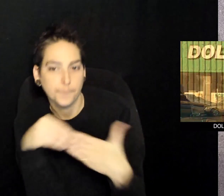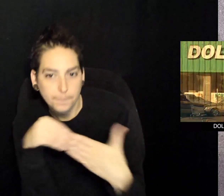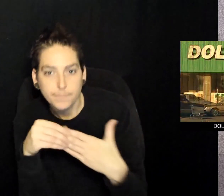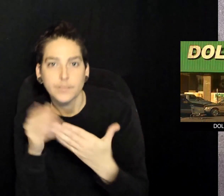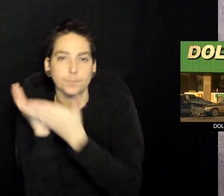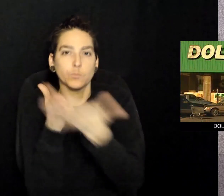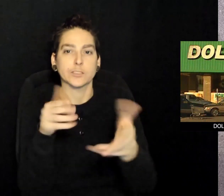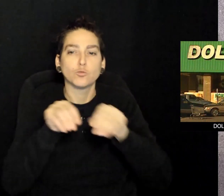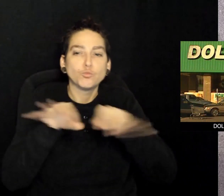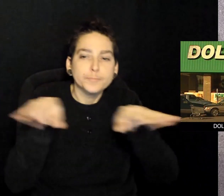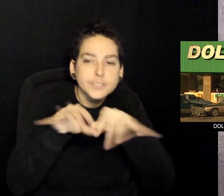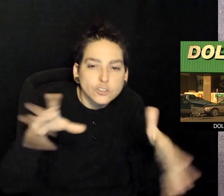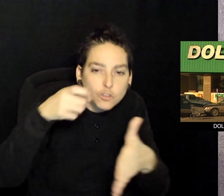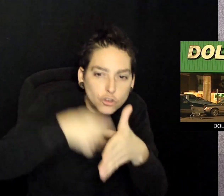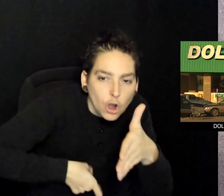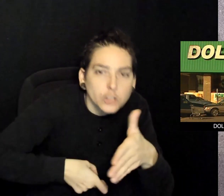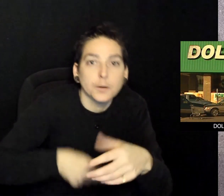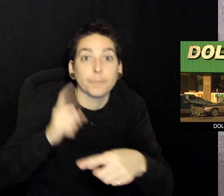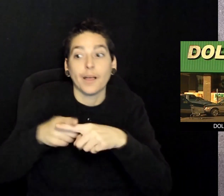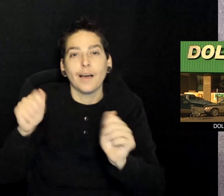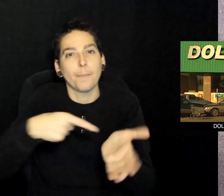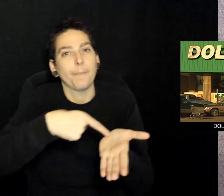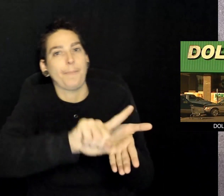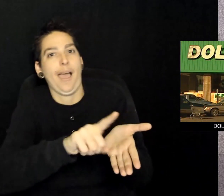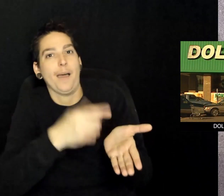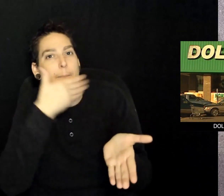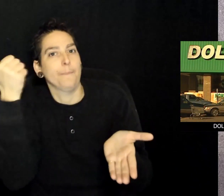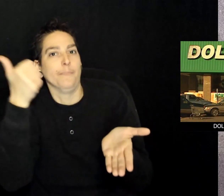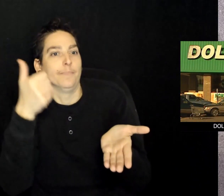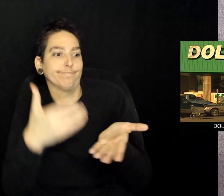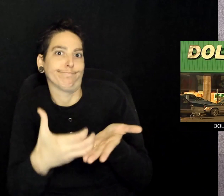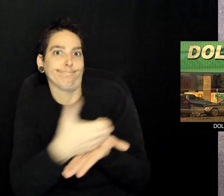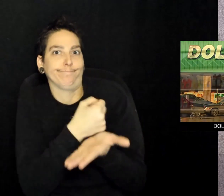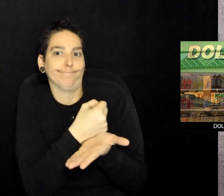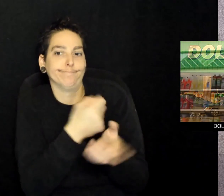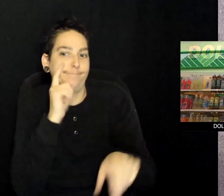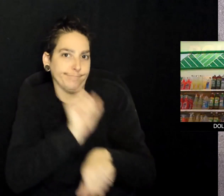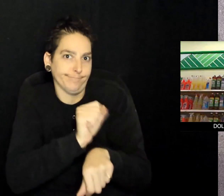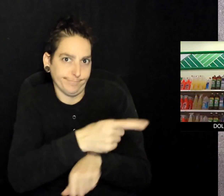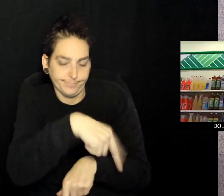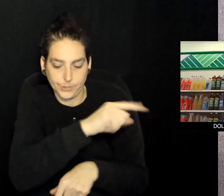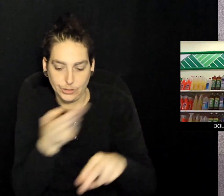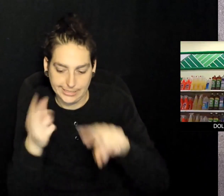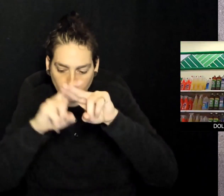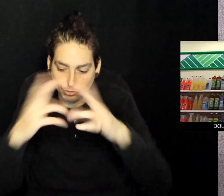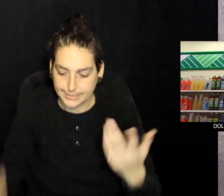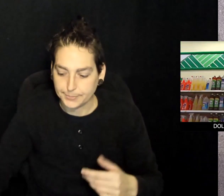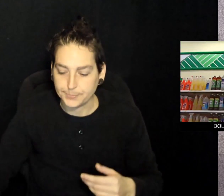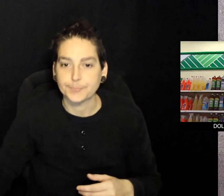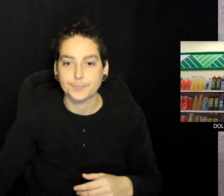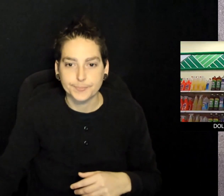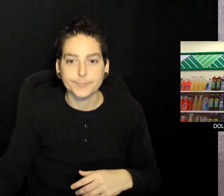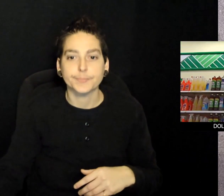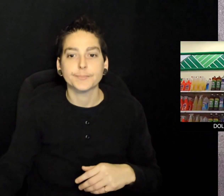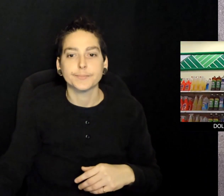Dollar Tree says the price hike will give them more flexibility to bring back customer favorites